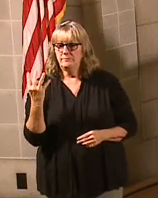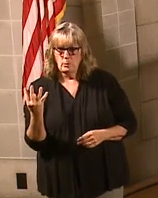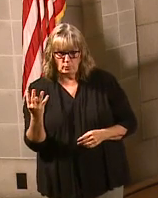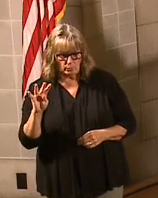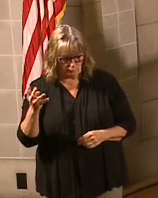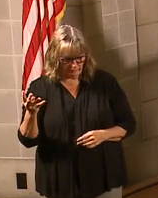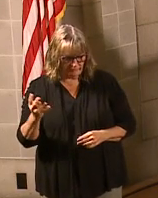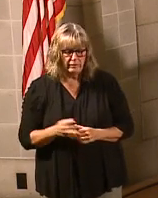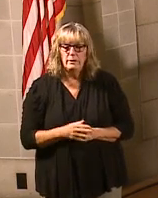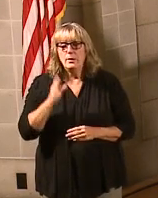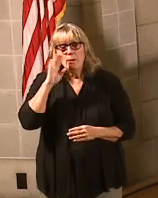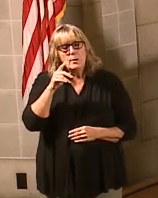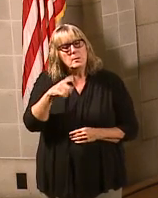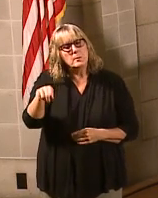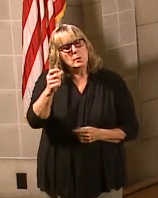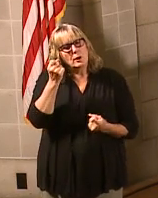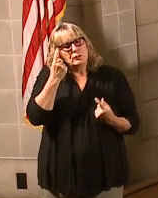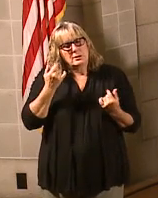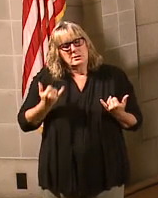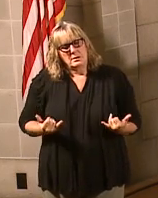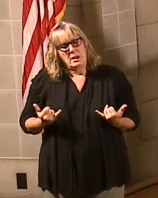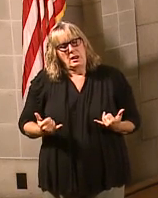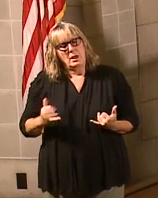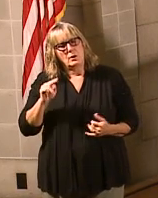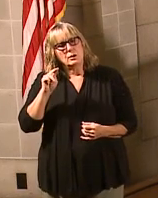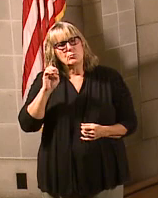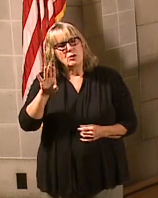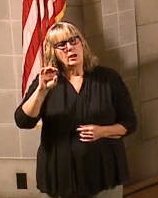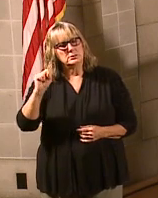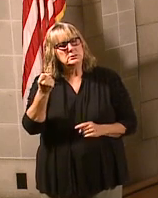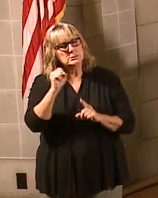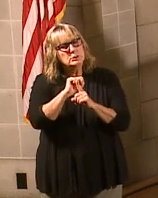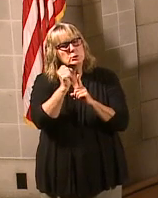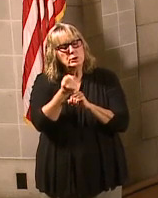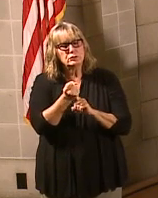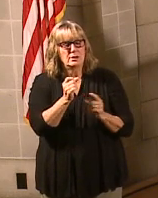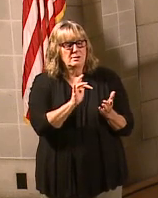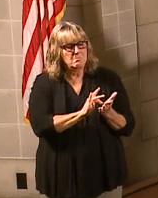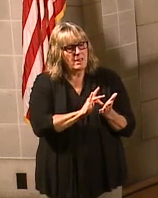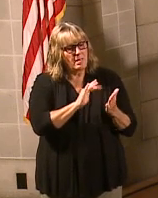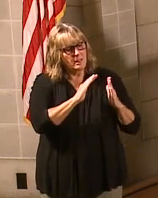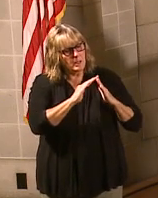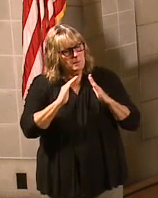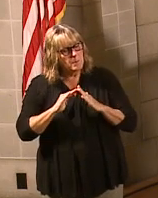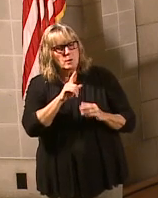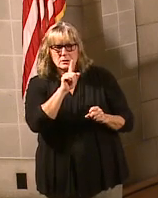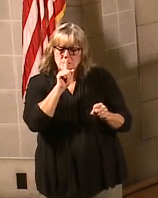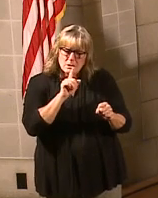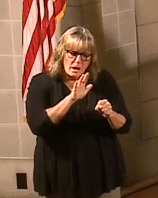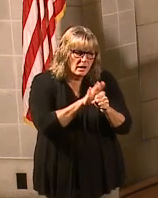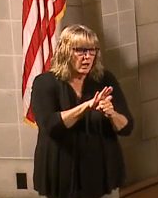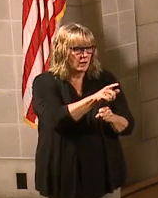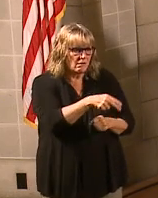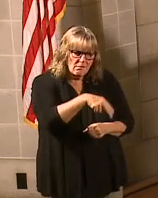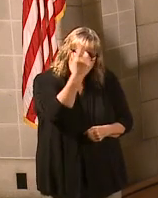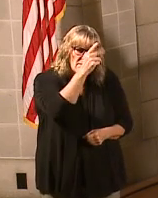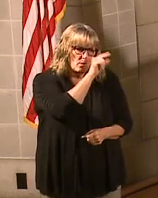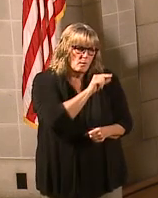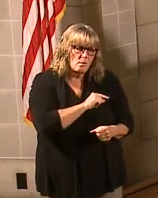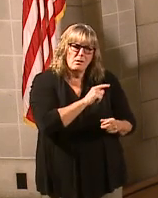IT WILL BE FULLY OPERATIONAL SATURDAY, SEPTEMBER 4TH. I HOPE THIS INFORMATION IS